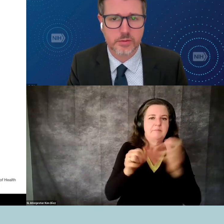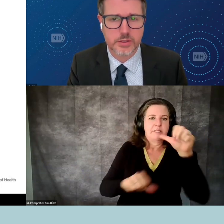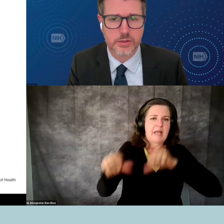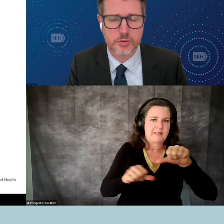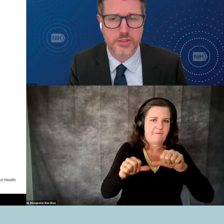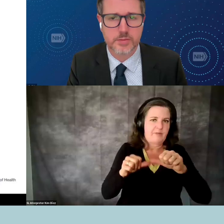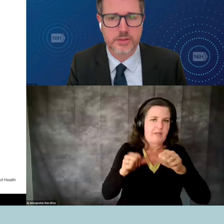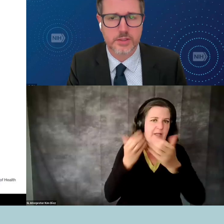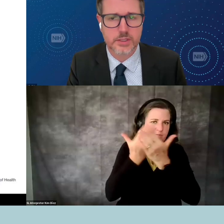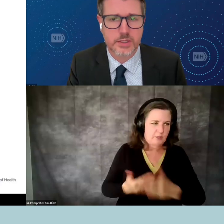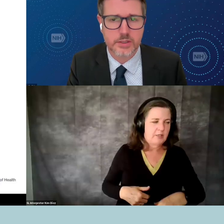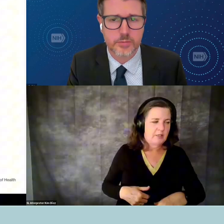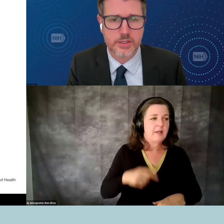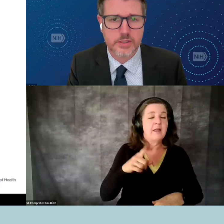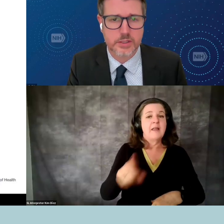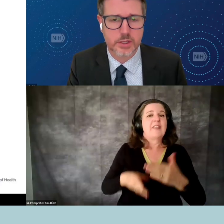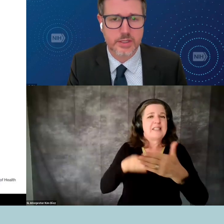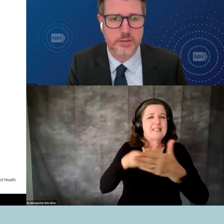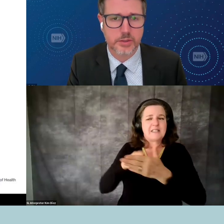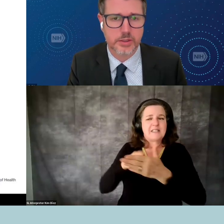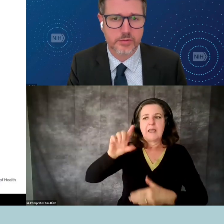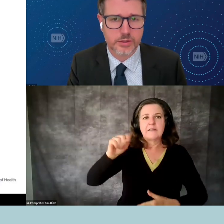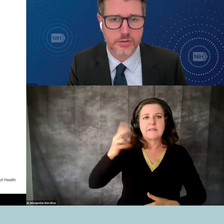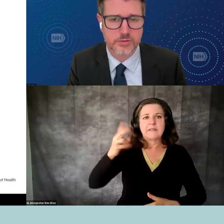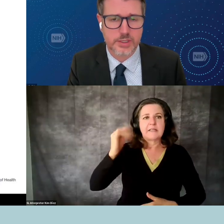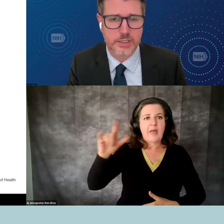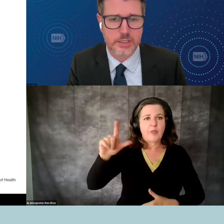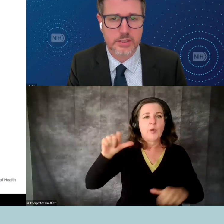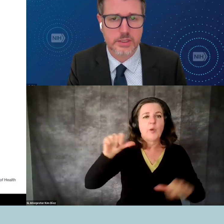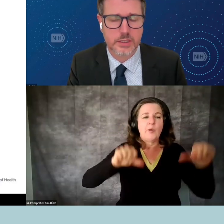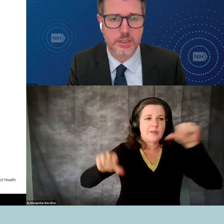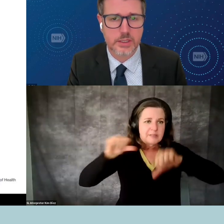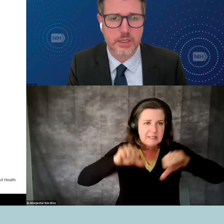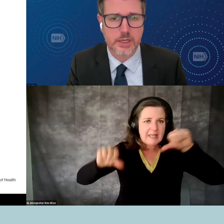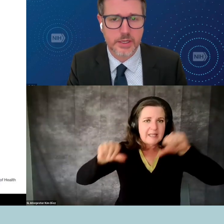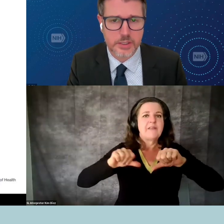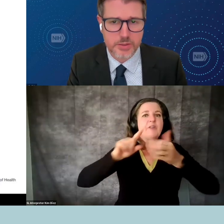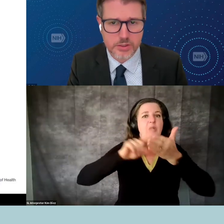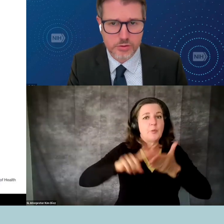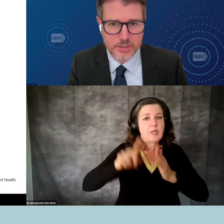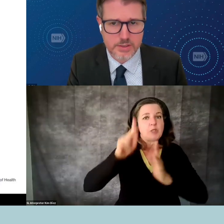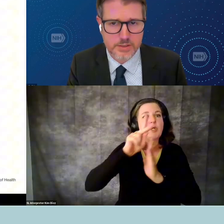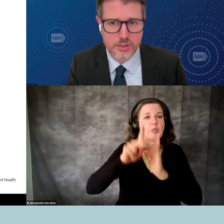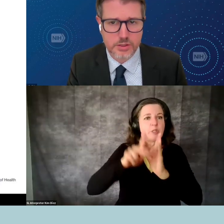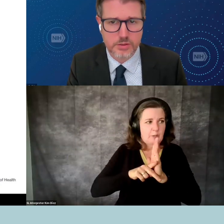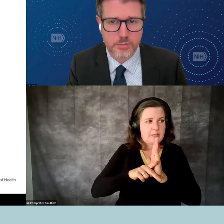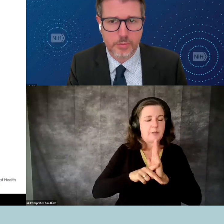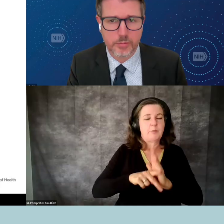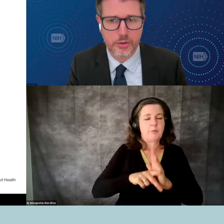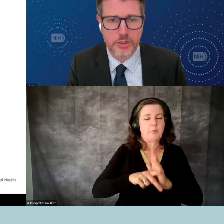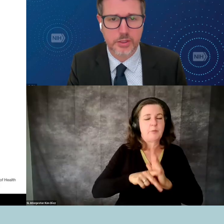ethical research principles and undermines the generalizability of research findings. NIH must address this issue by promoting